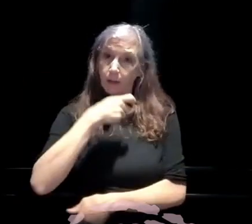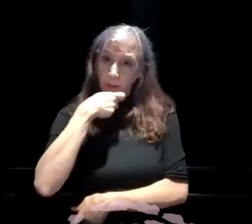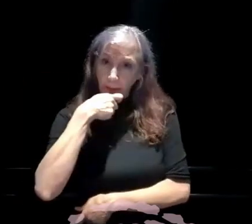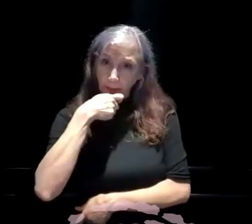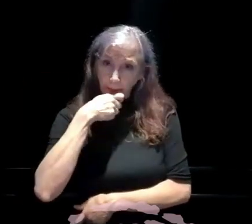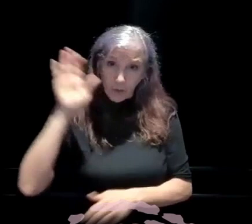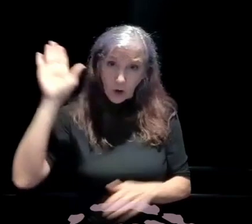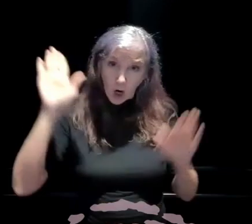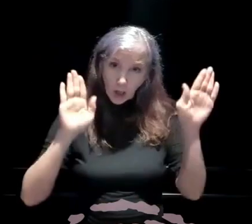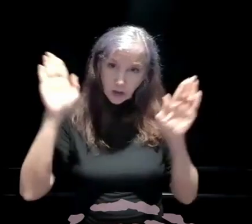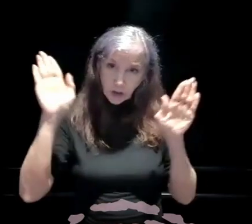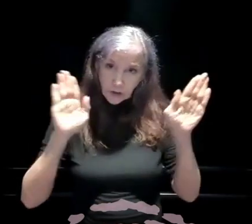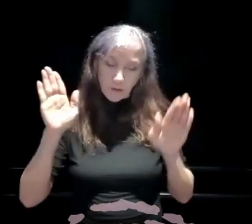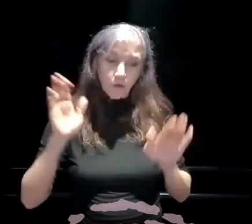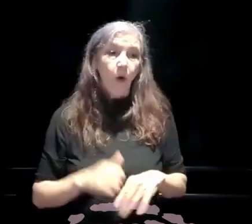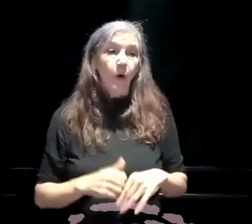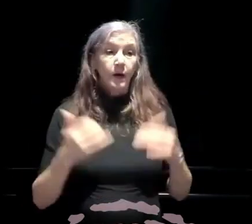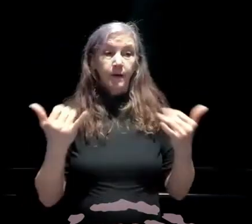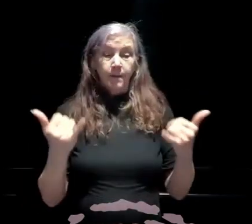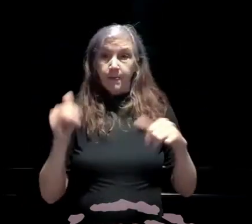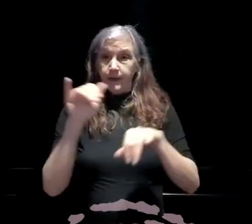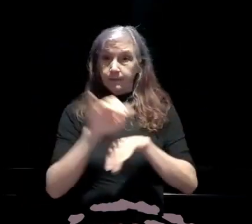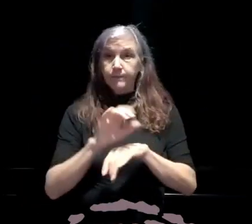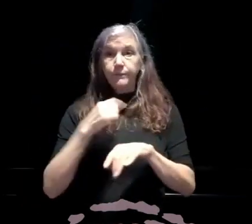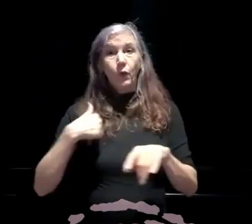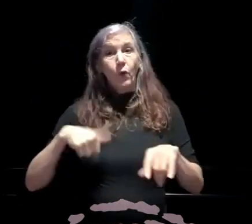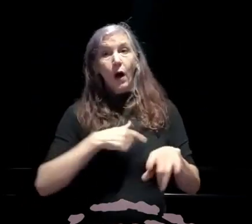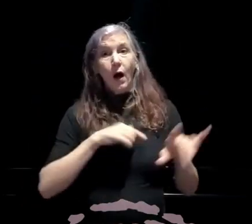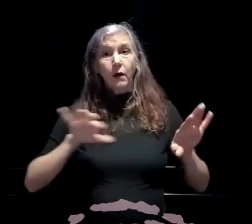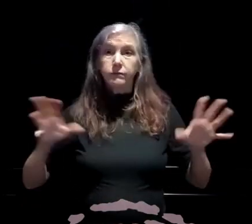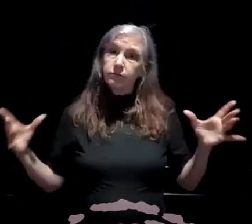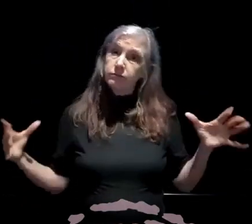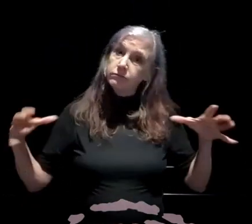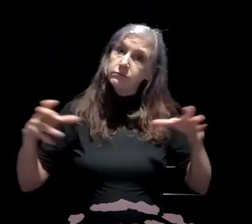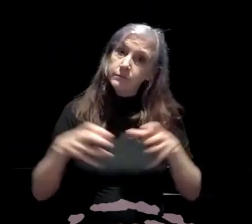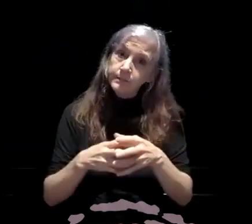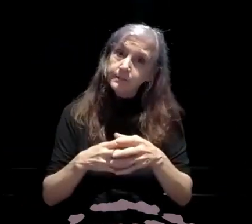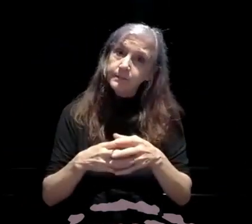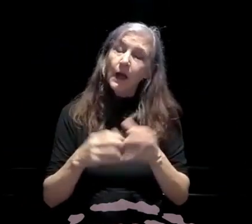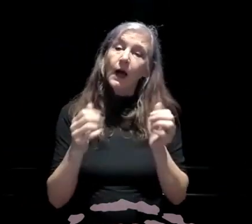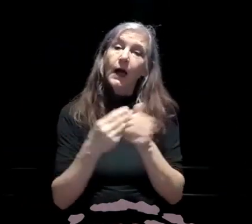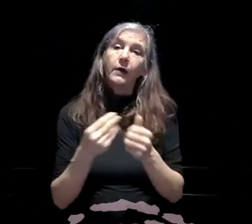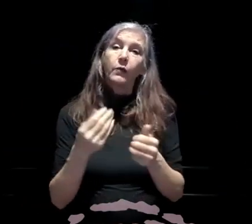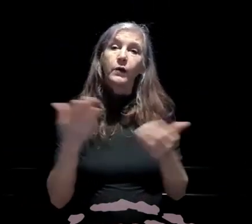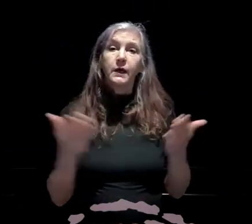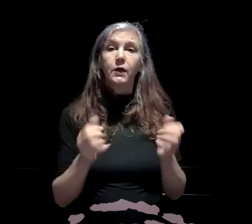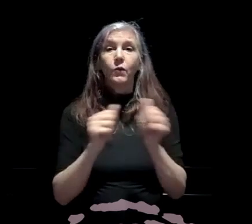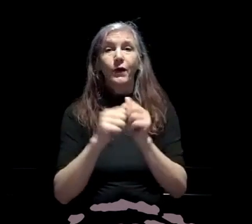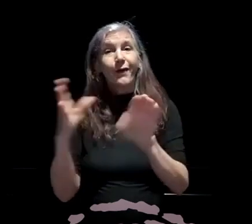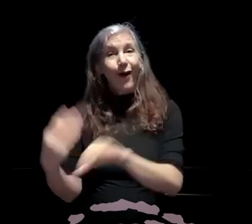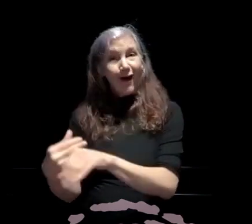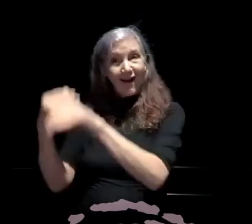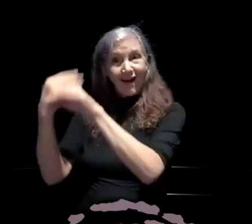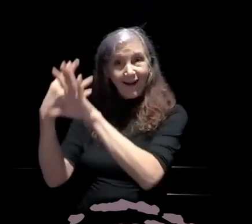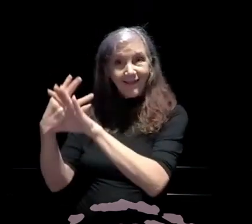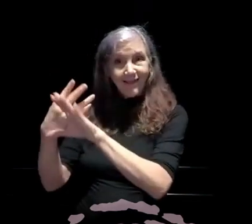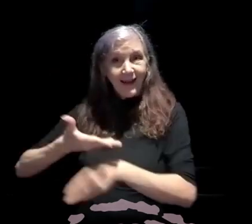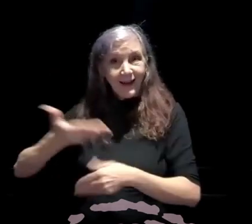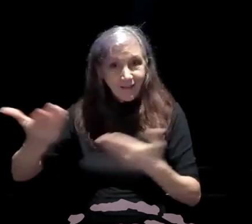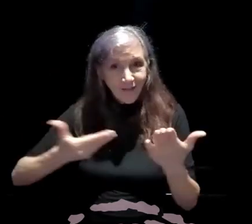Folks, tonight we are gathered here together in this room. And we are also gathered with our online guests too.